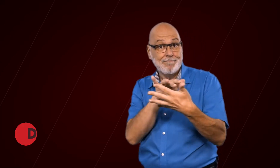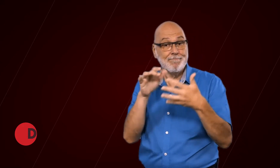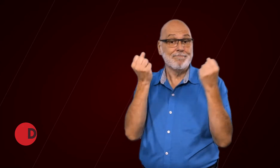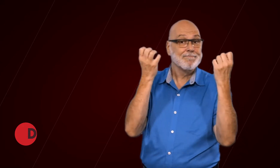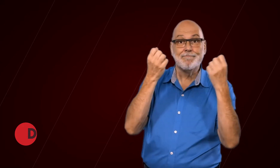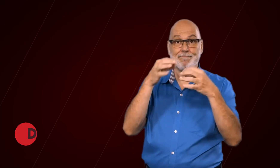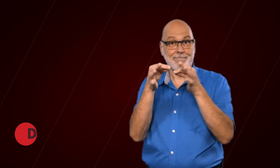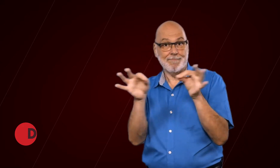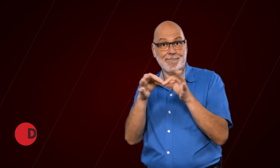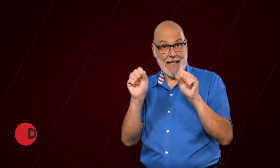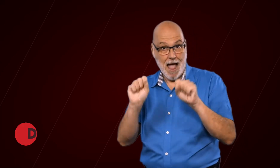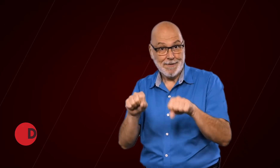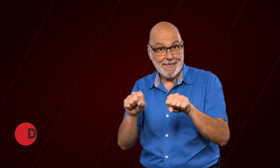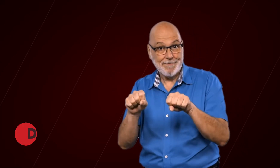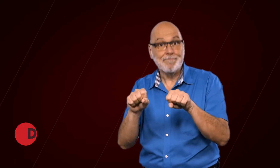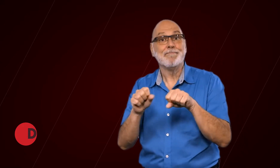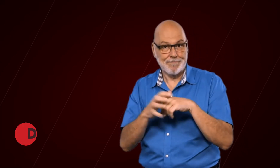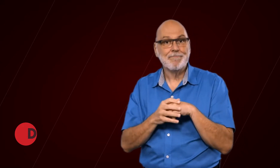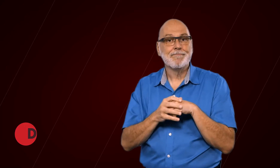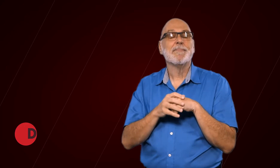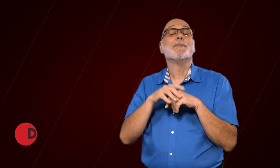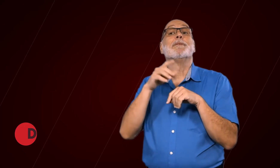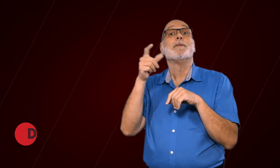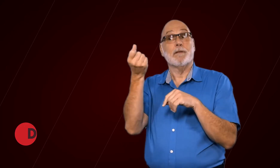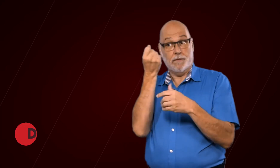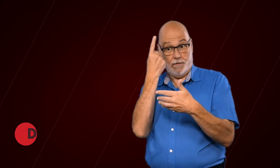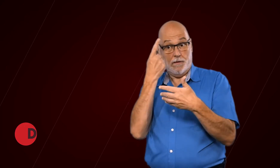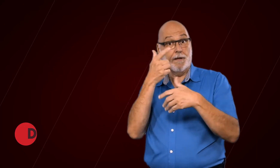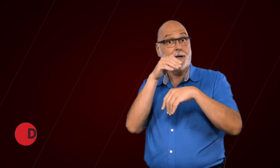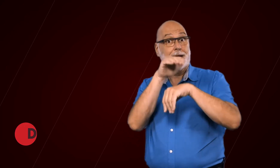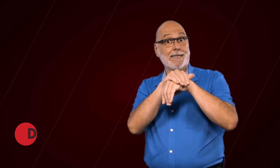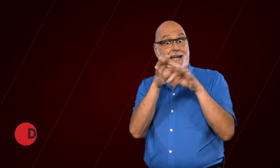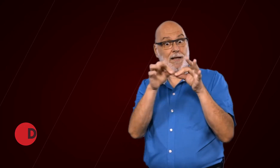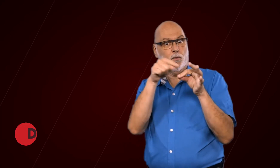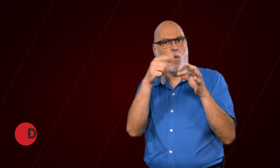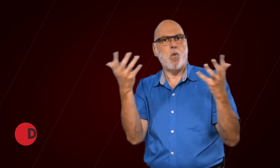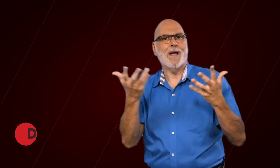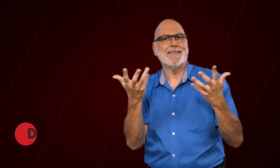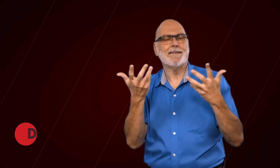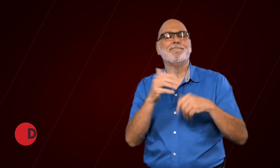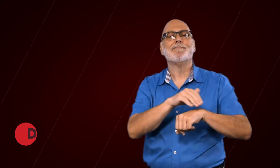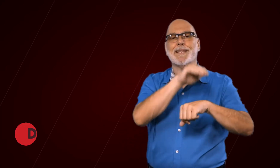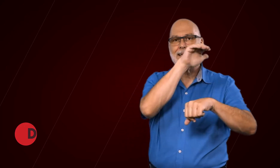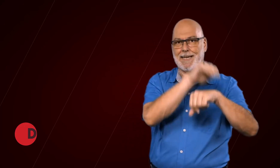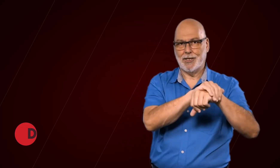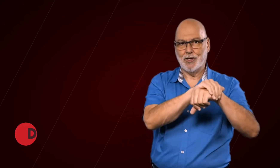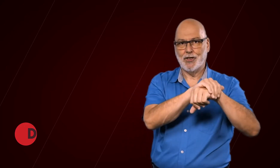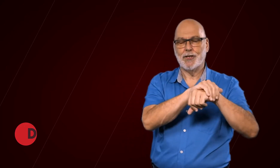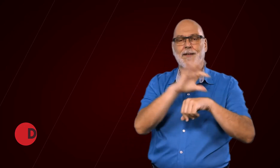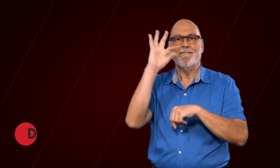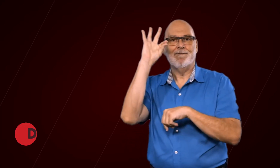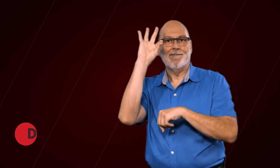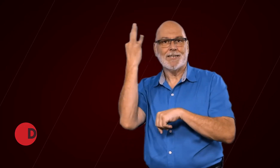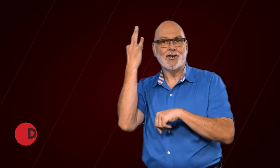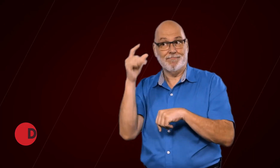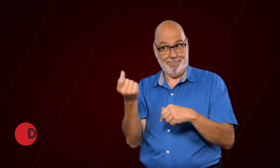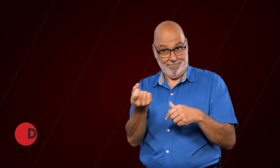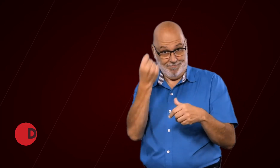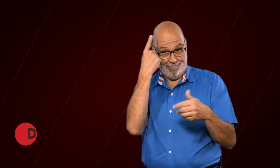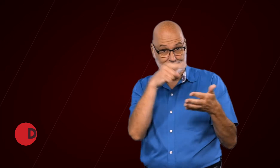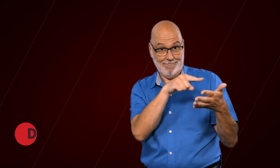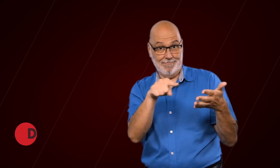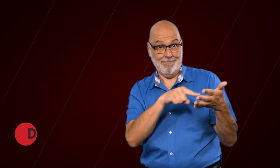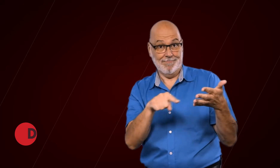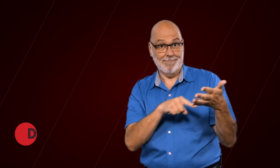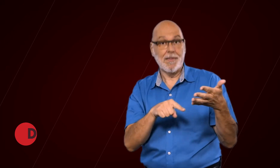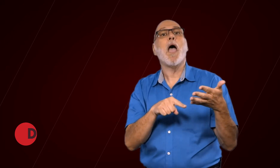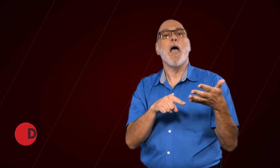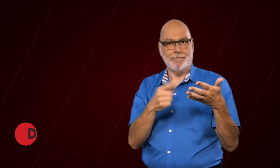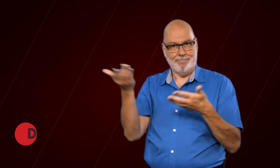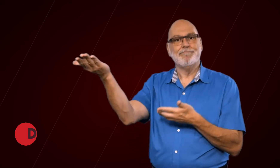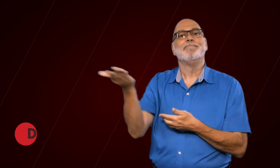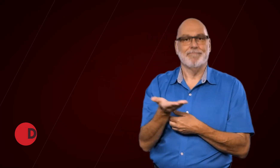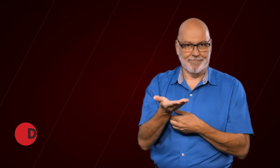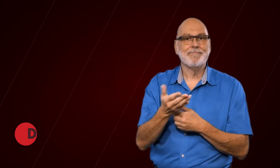ability" in one of Canada's two official languages - English or French.